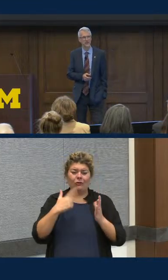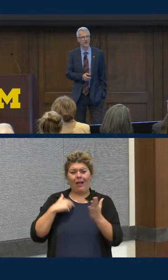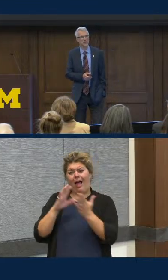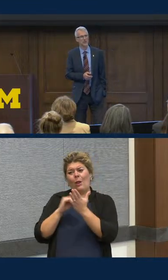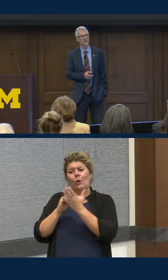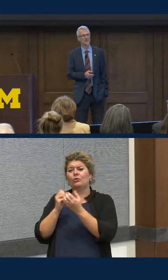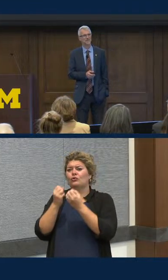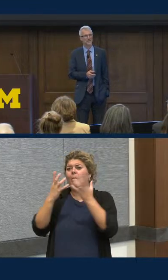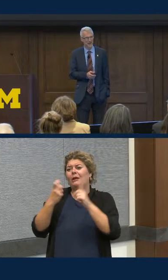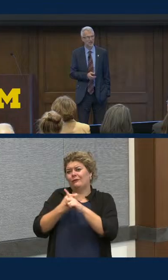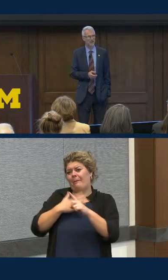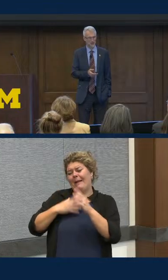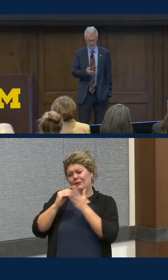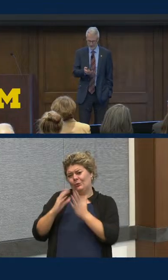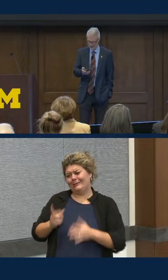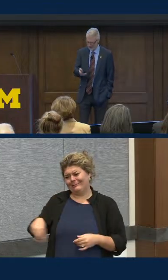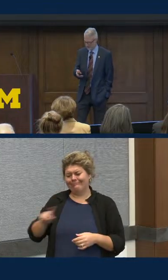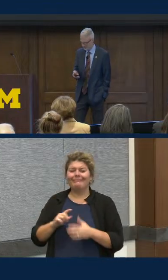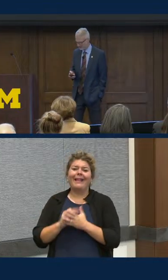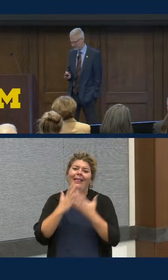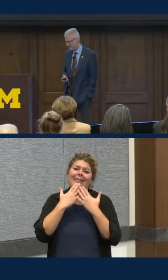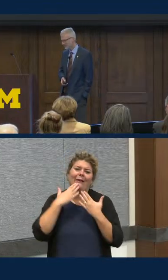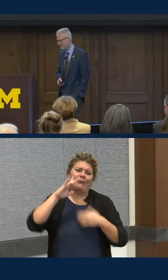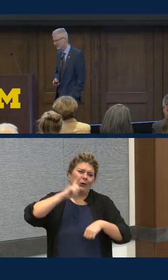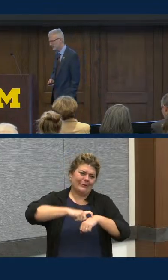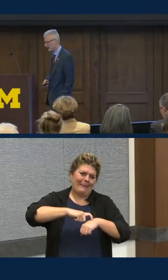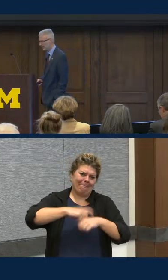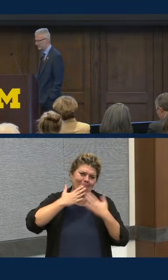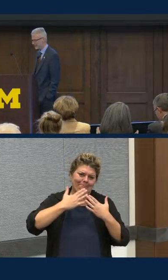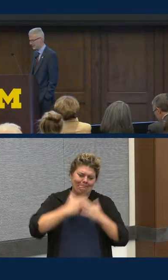from my pupils. Thank you very